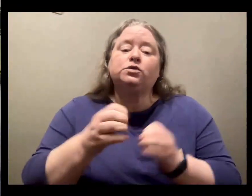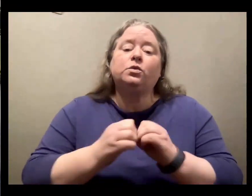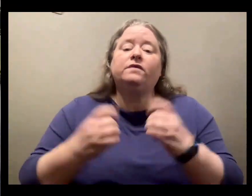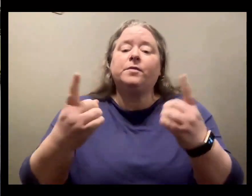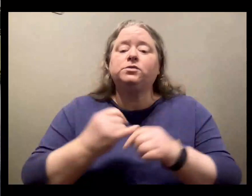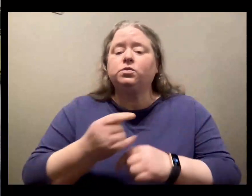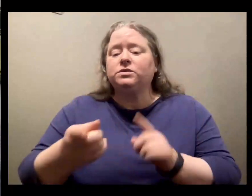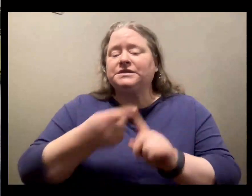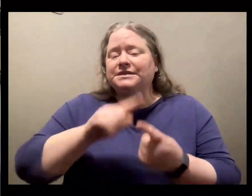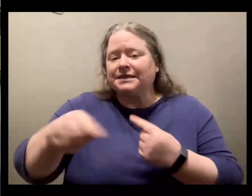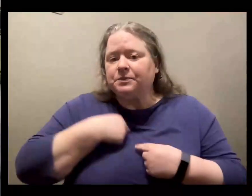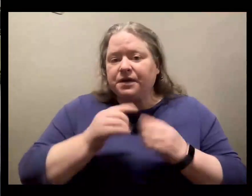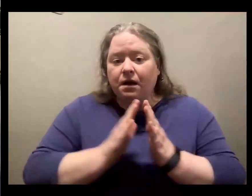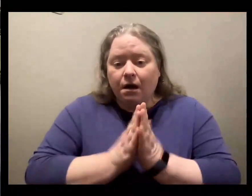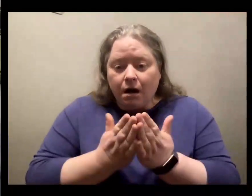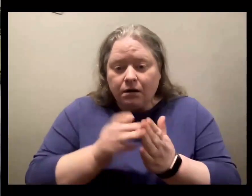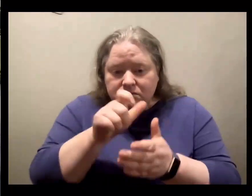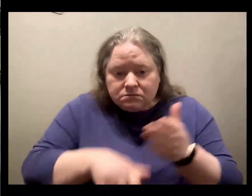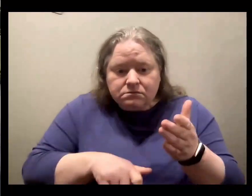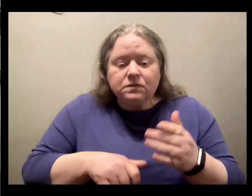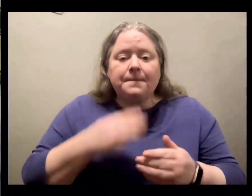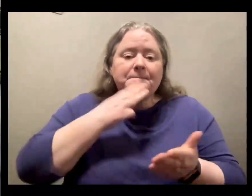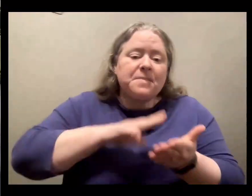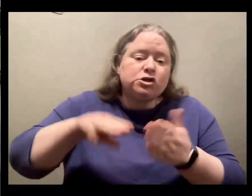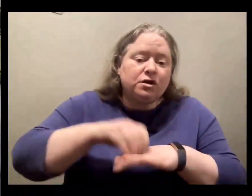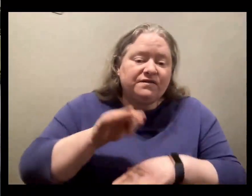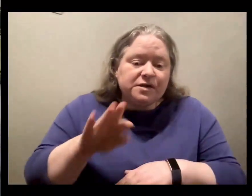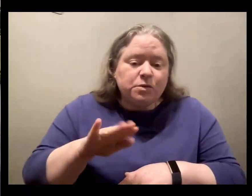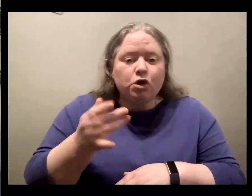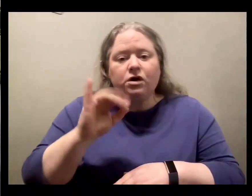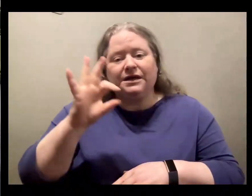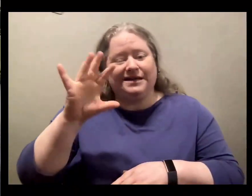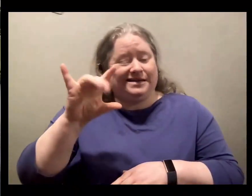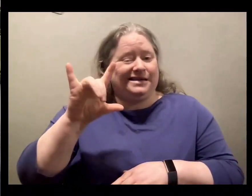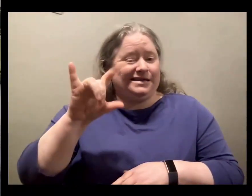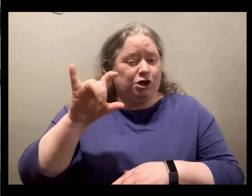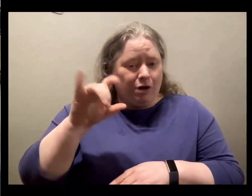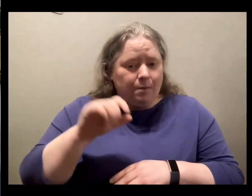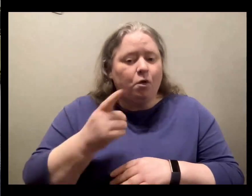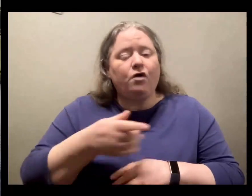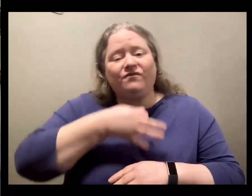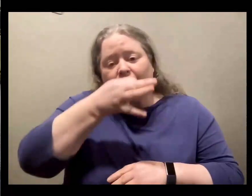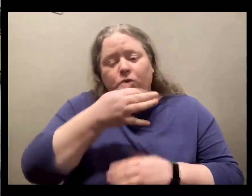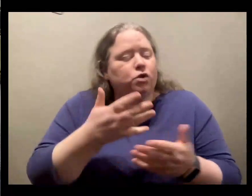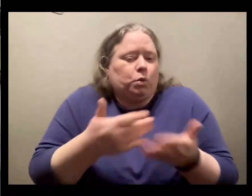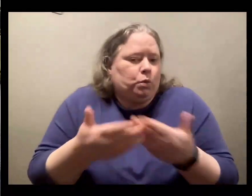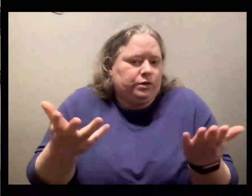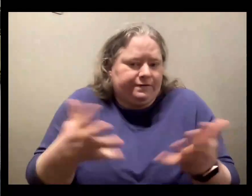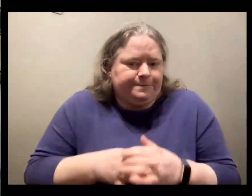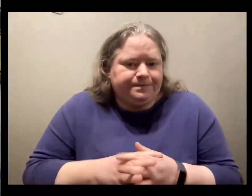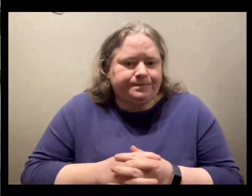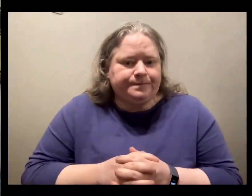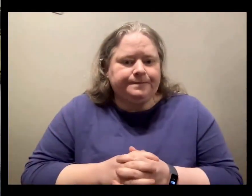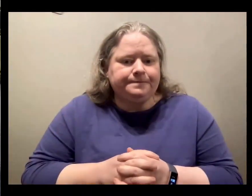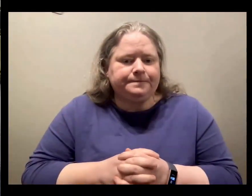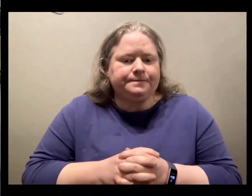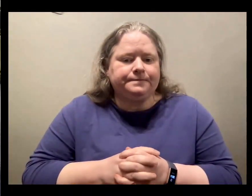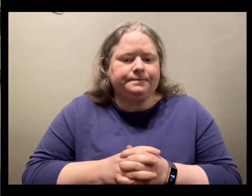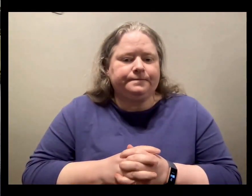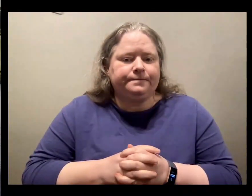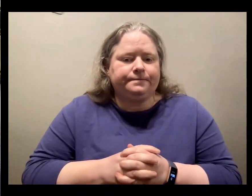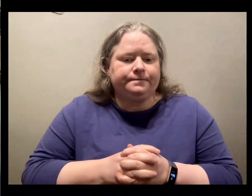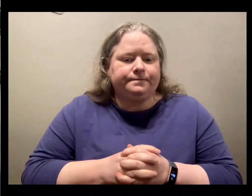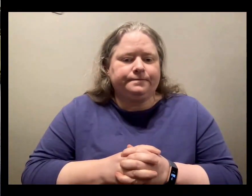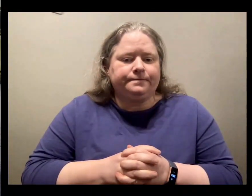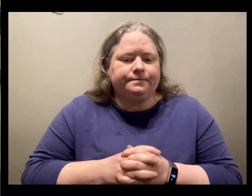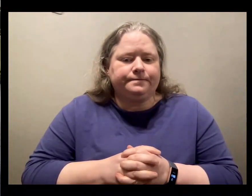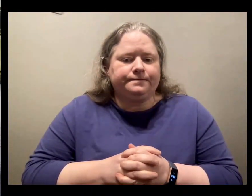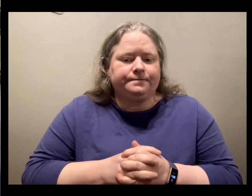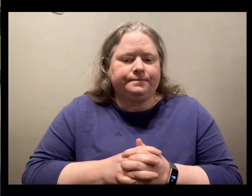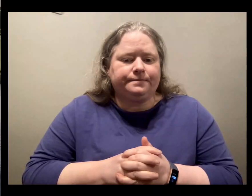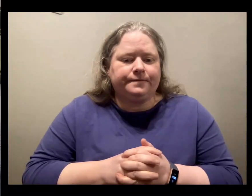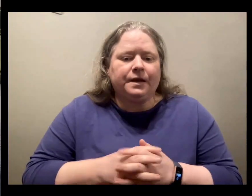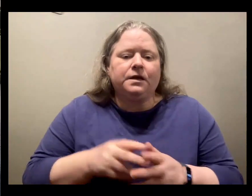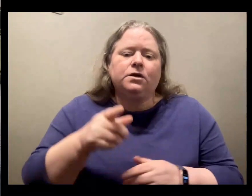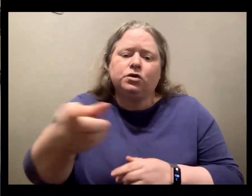Thank you to everybody who has sent me a card, or a message on Facebook or Instagram, or flowers, or whatever.